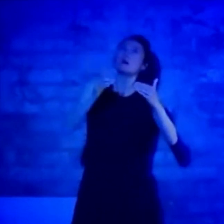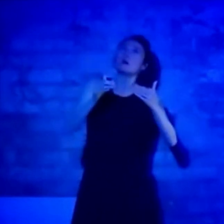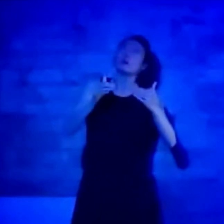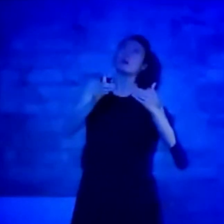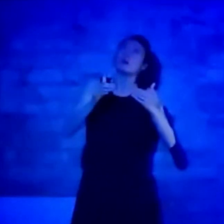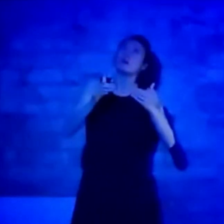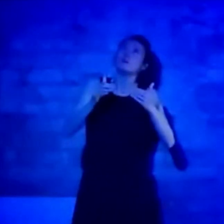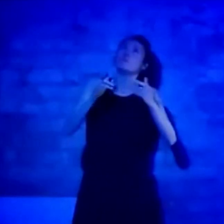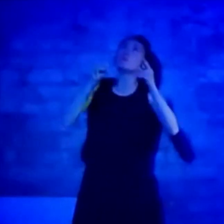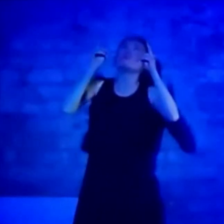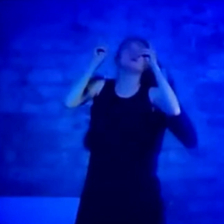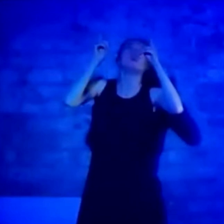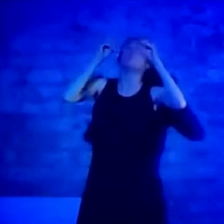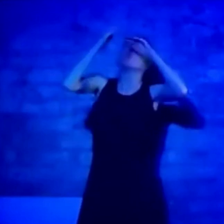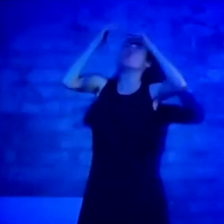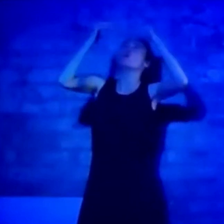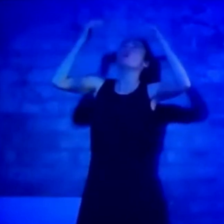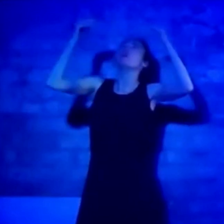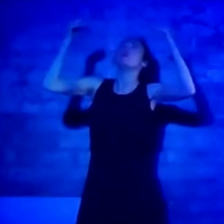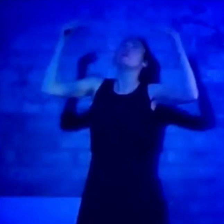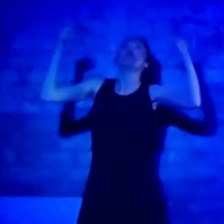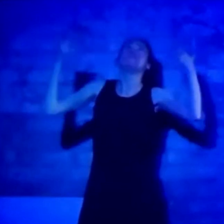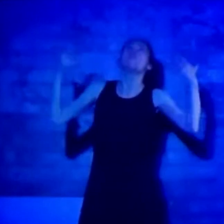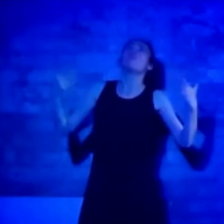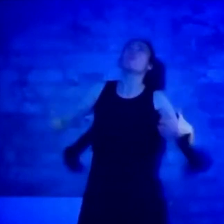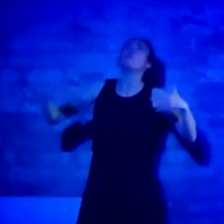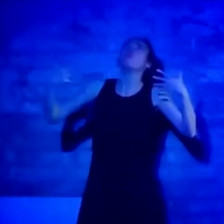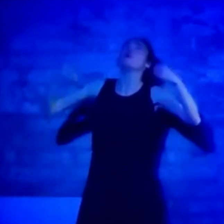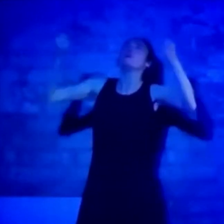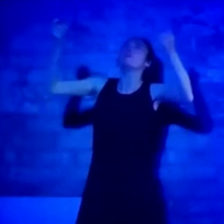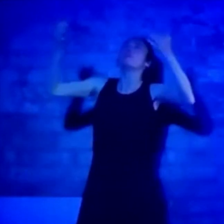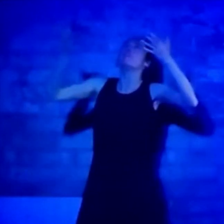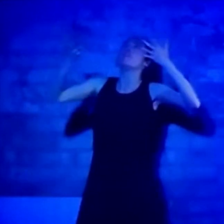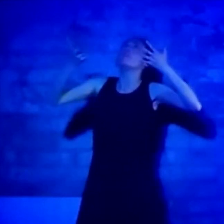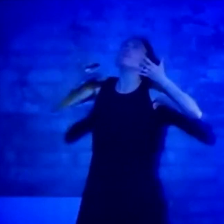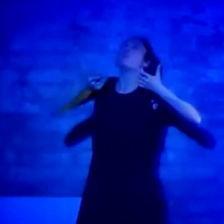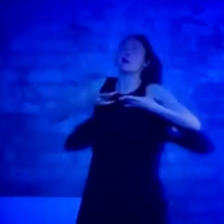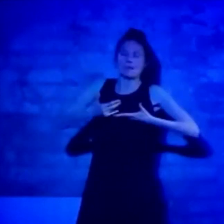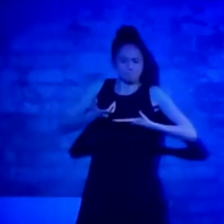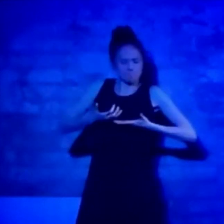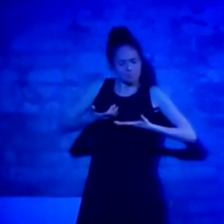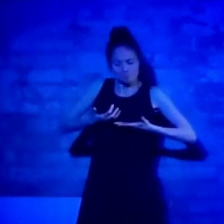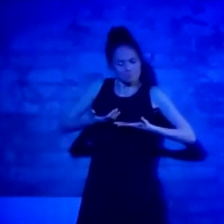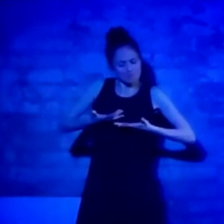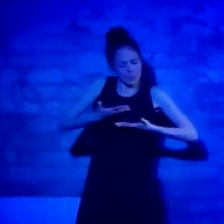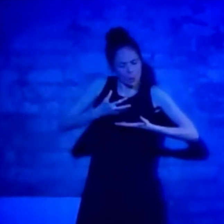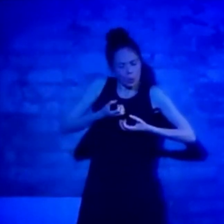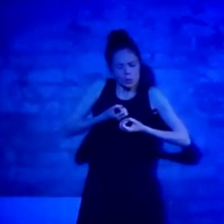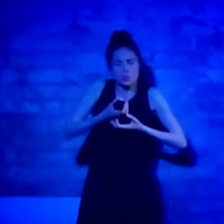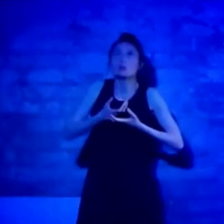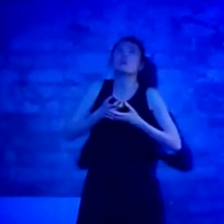Thy inherent magnitude incites in me a widow’s mite. Thou art architect of posterity.